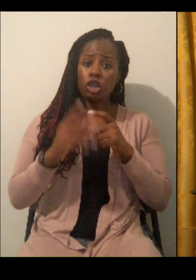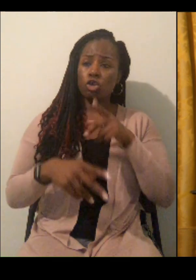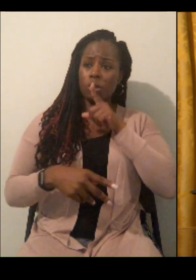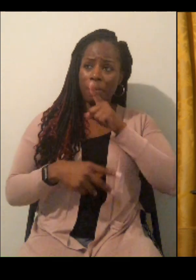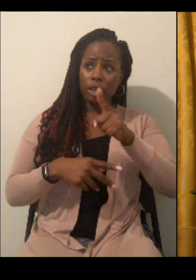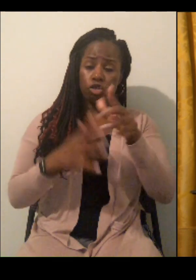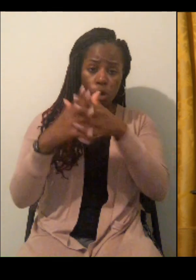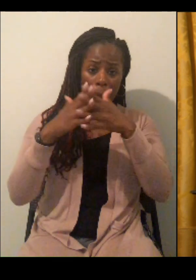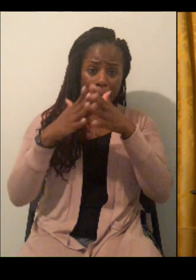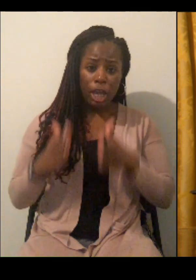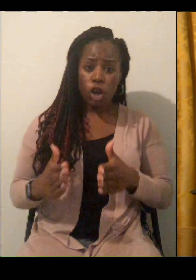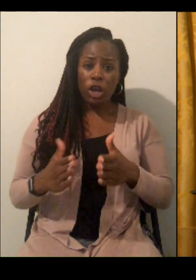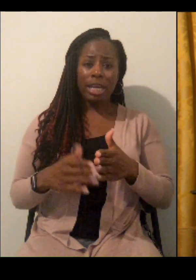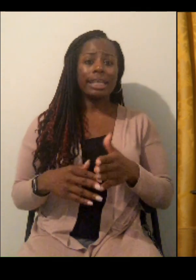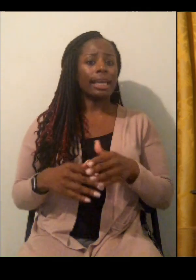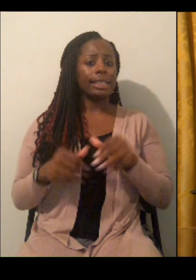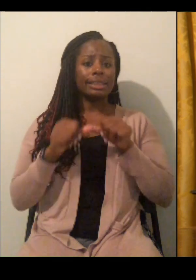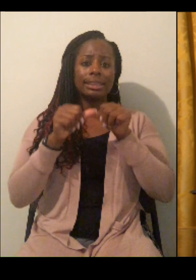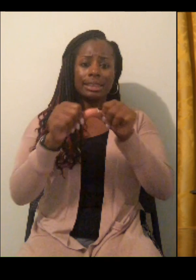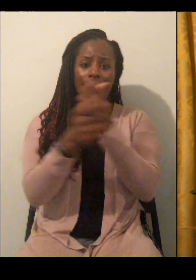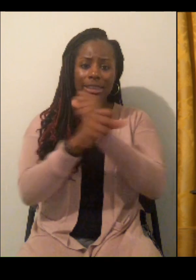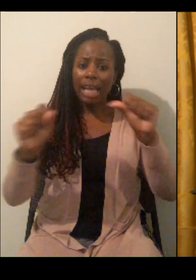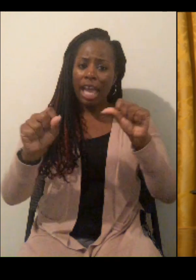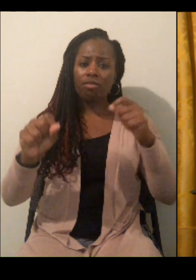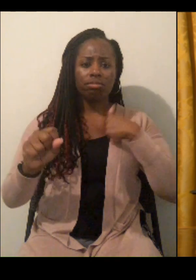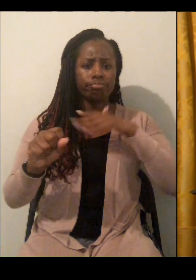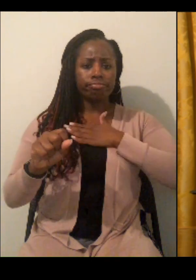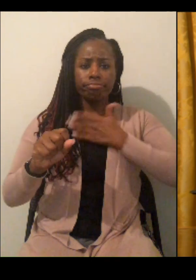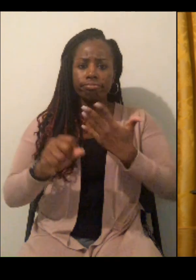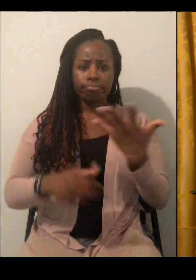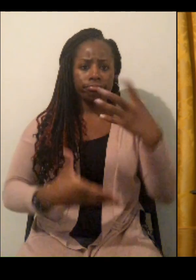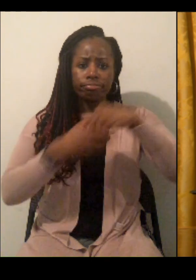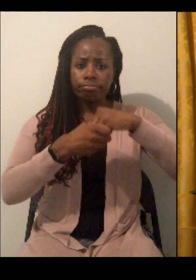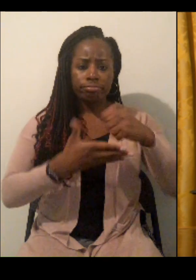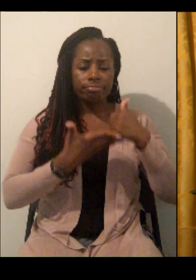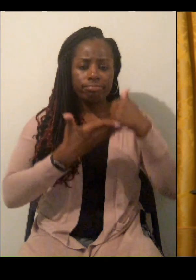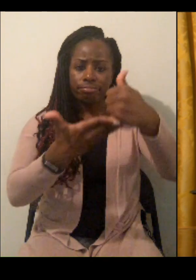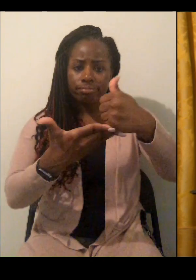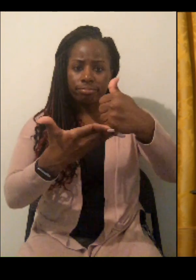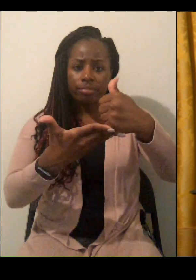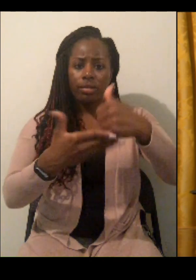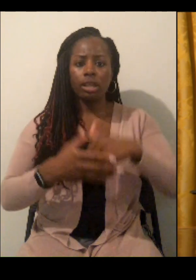health and safety of the American people I will always put the well-being of